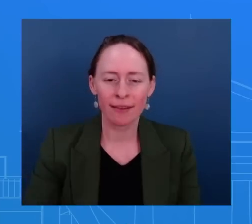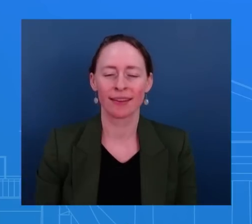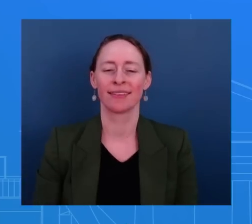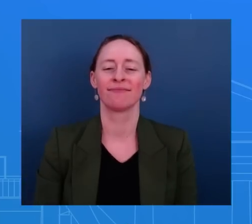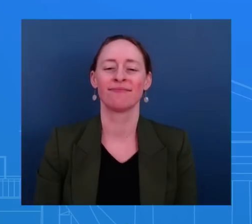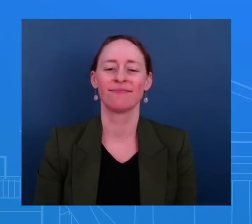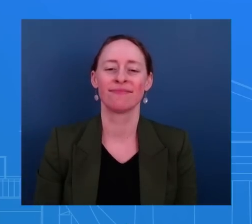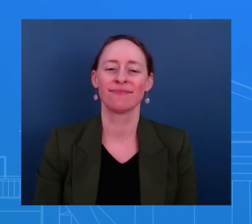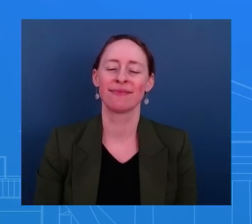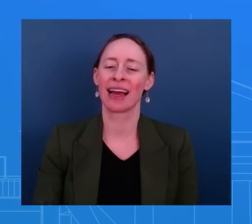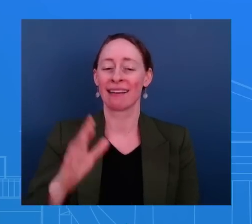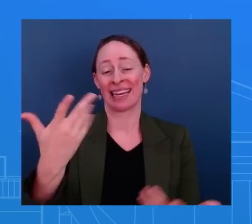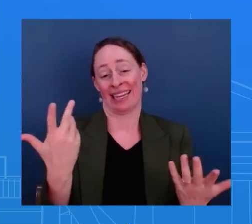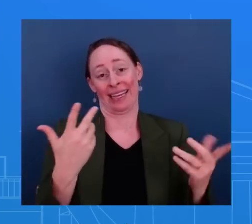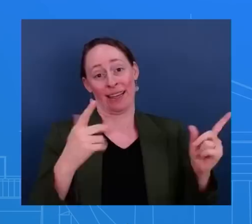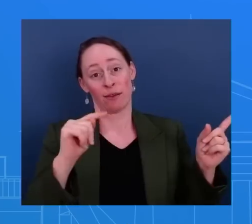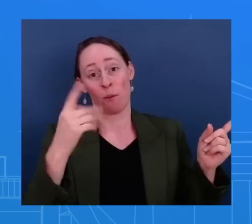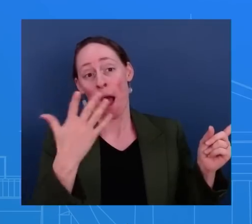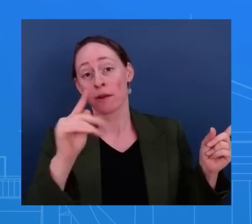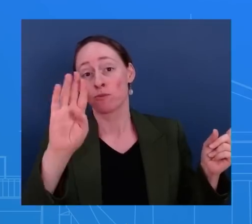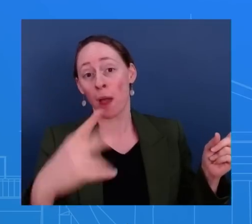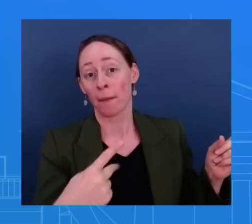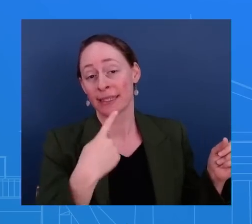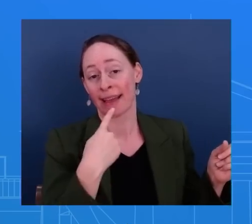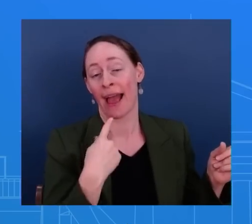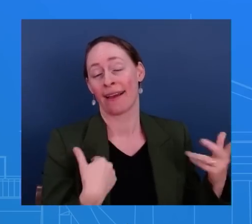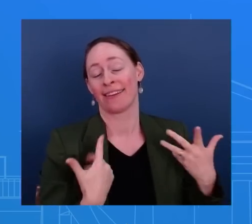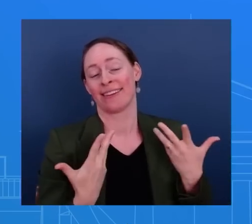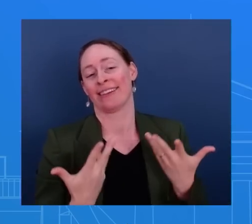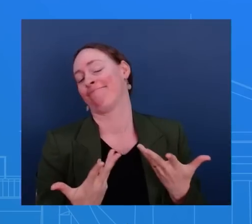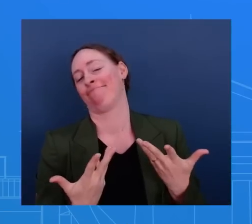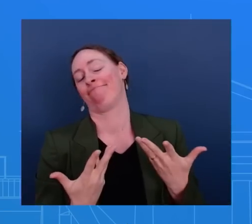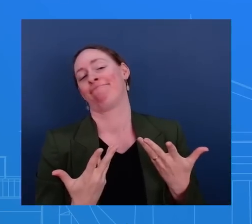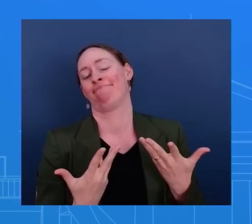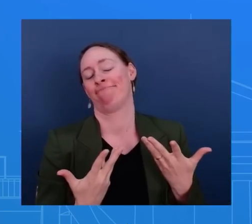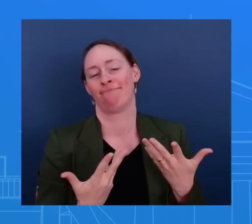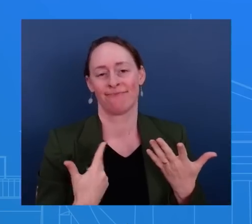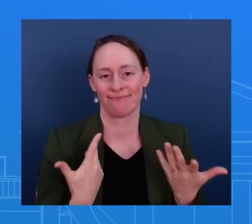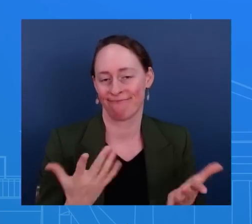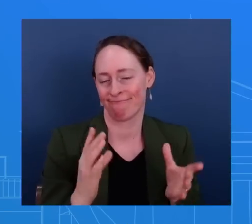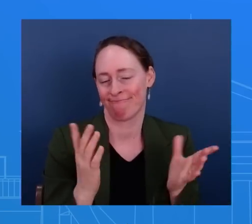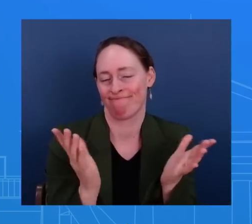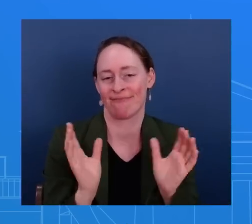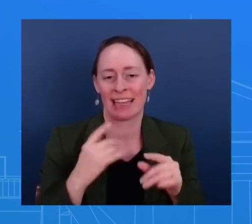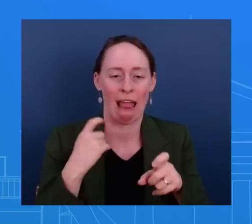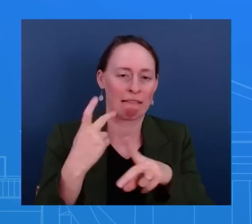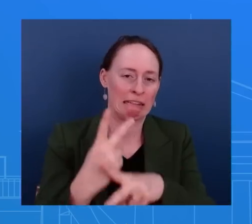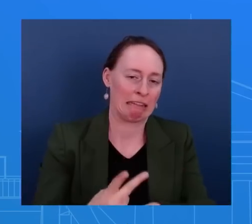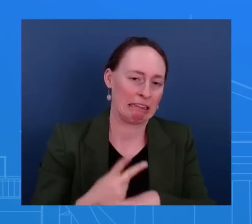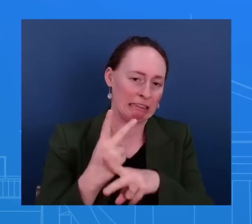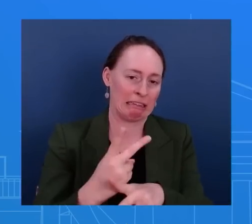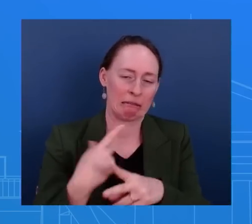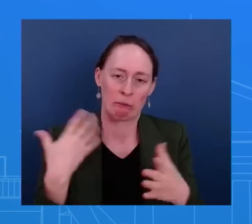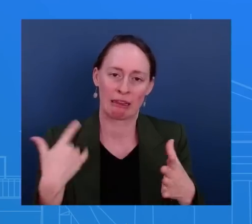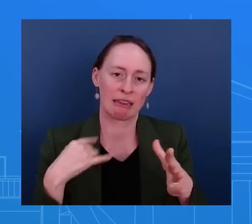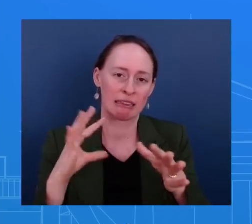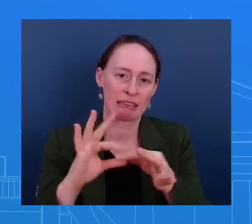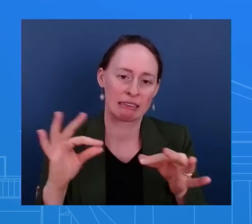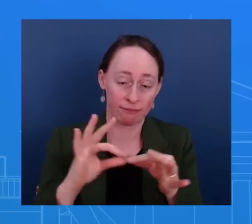What I will say is that this president and this vice president -- I think what you see from both of them is optimism